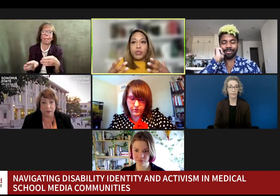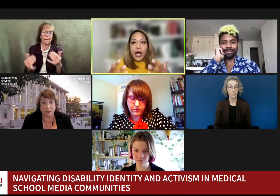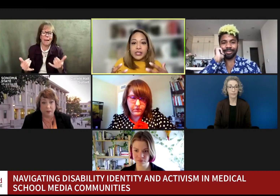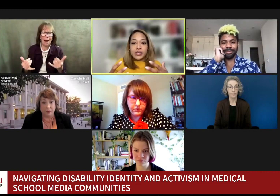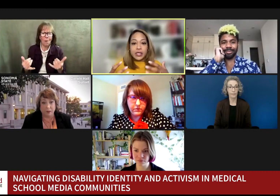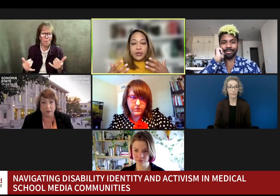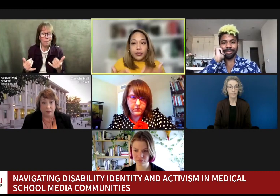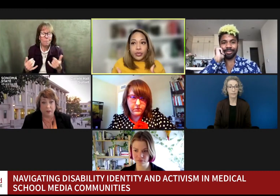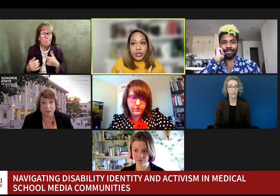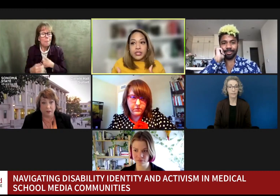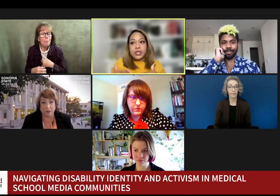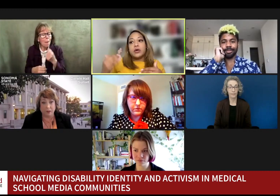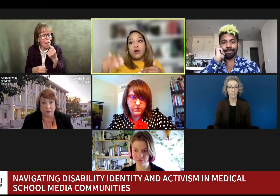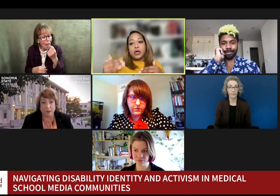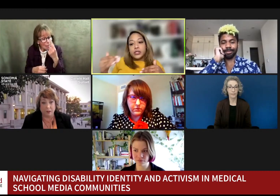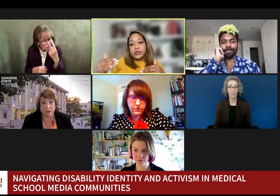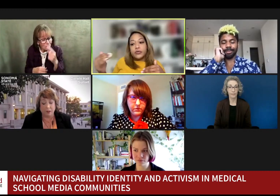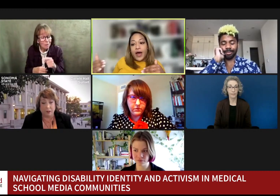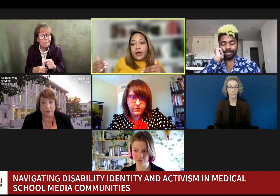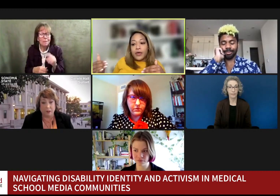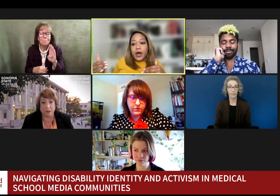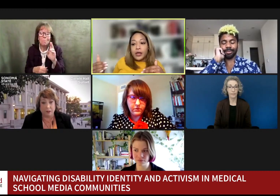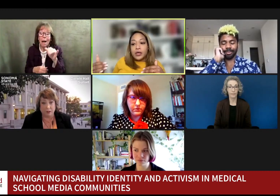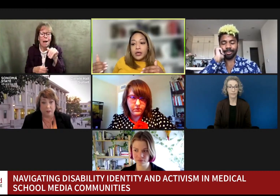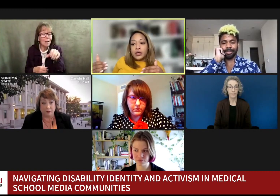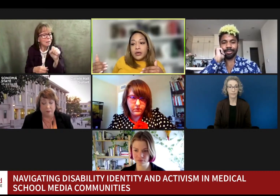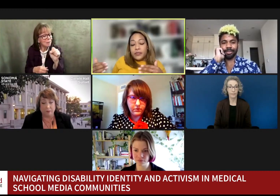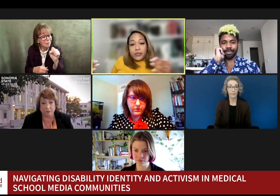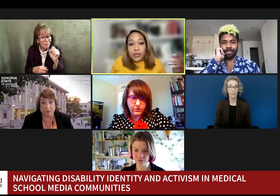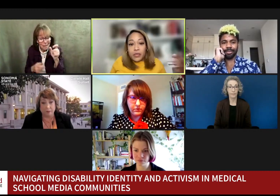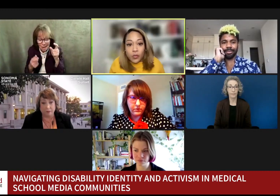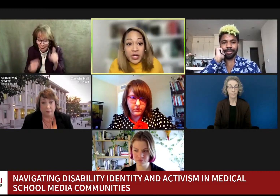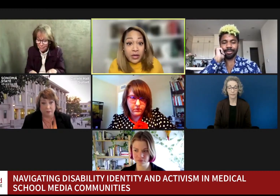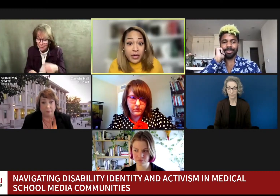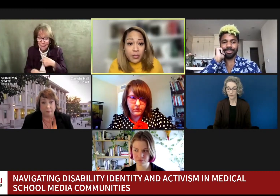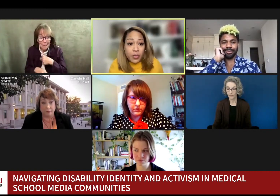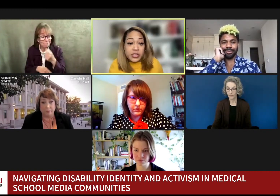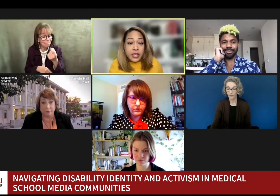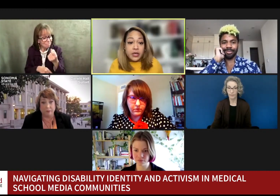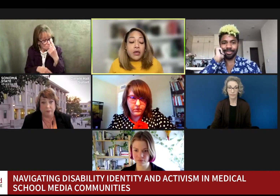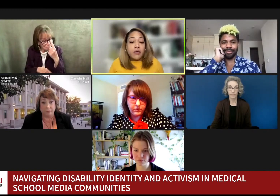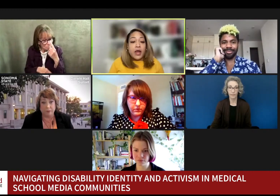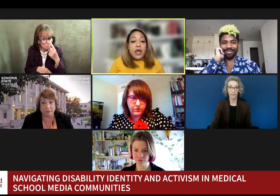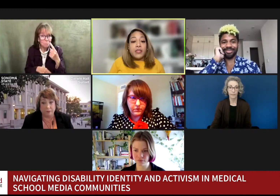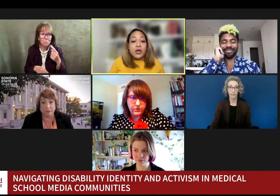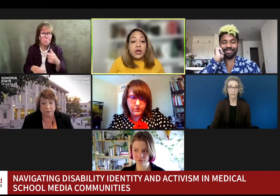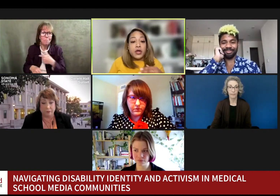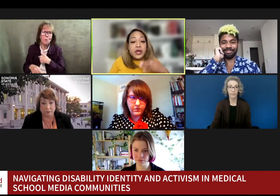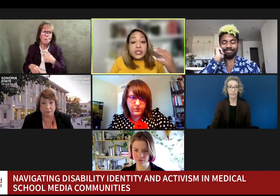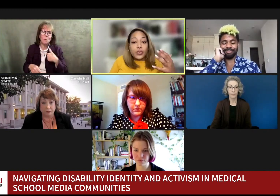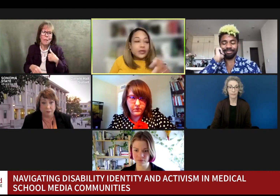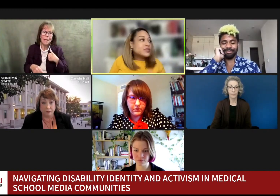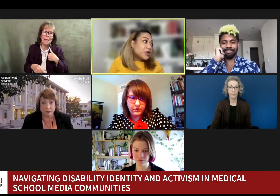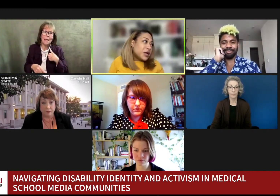bias is implanted on to the fact that we need to be in person, right? And there is a, sorry, guys that's not my dog.